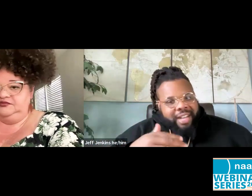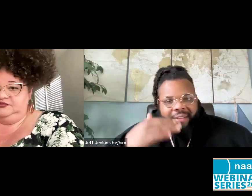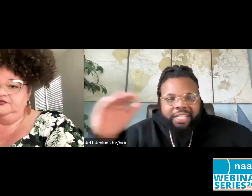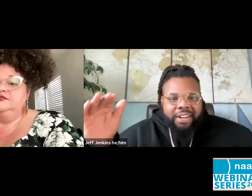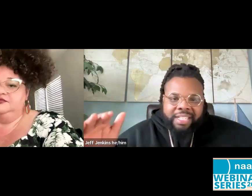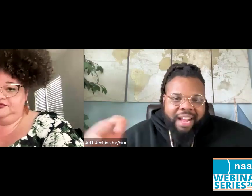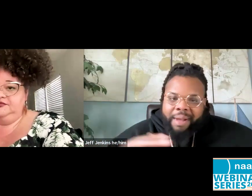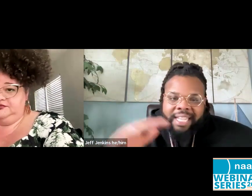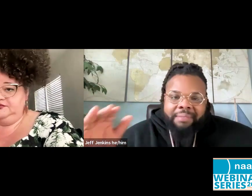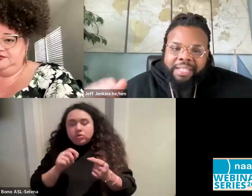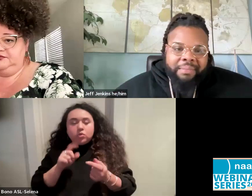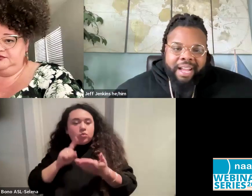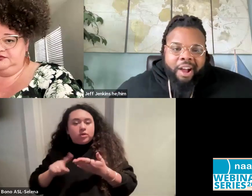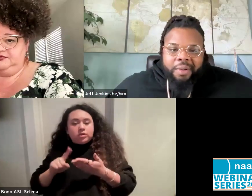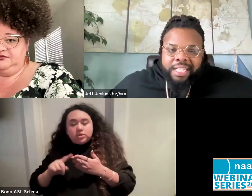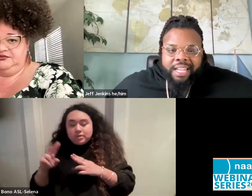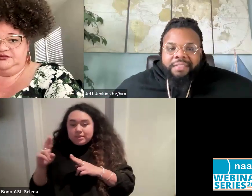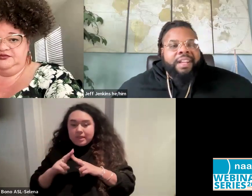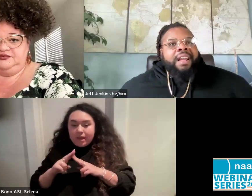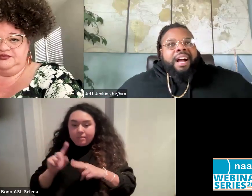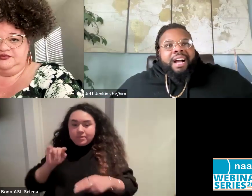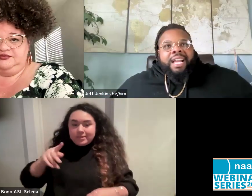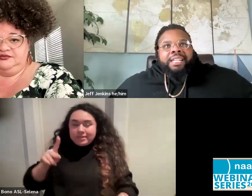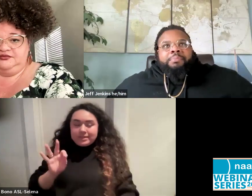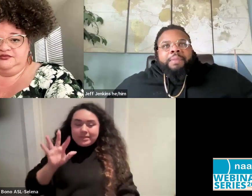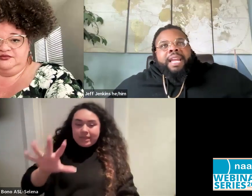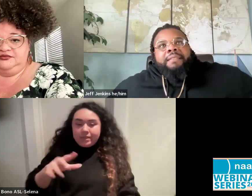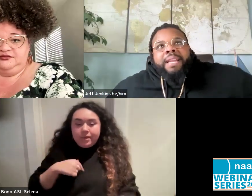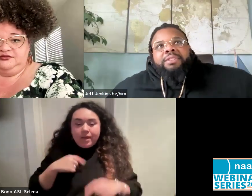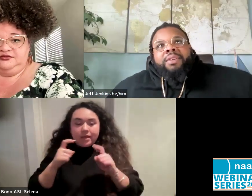I research is like my top tip, like I always give is me every door.